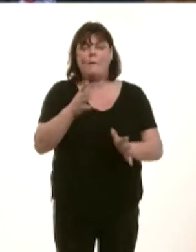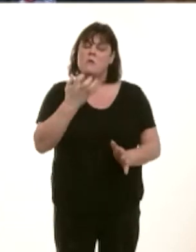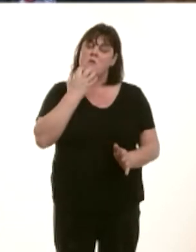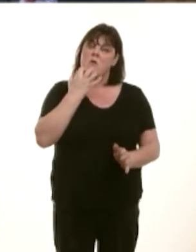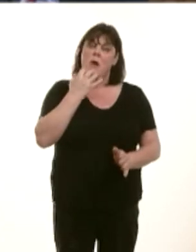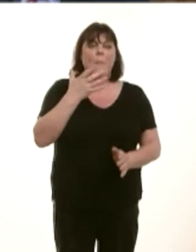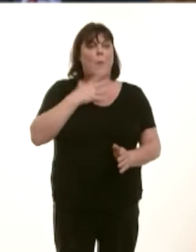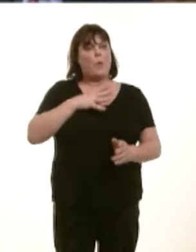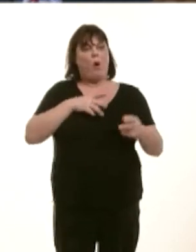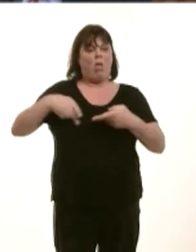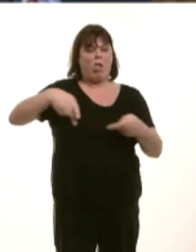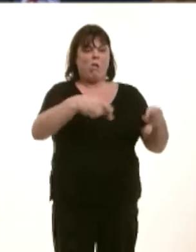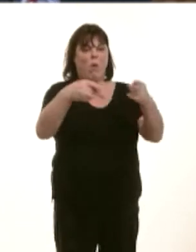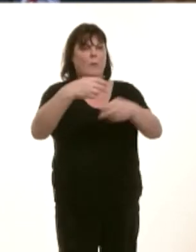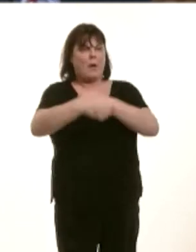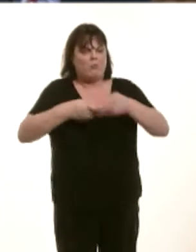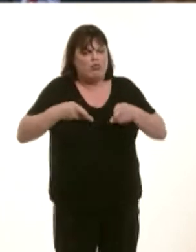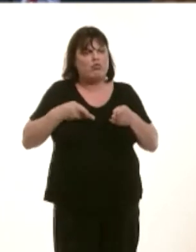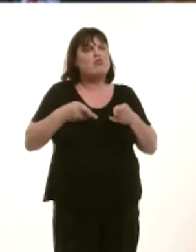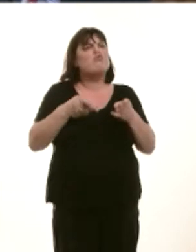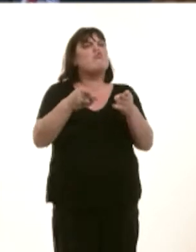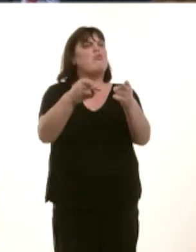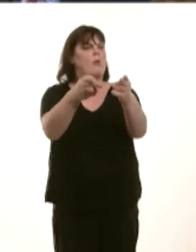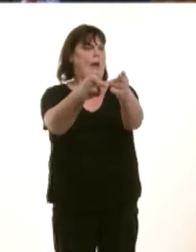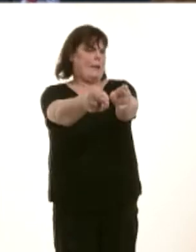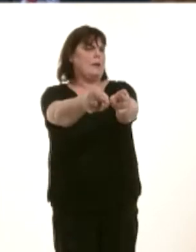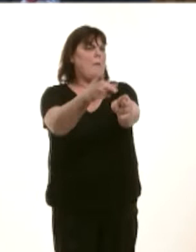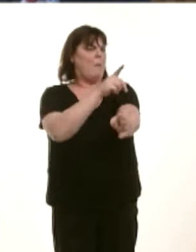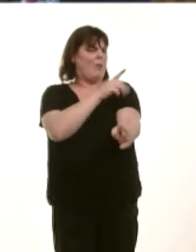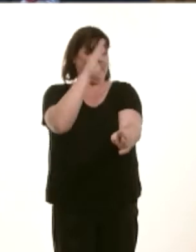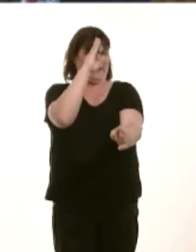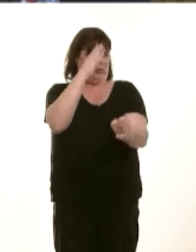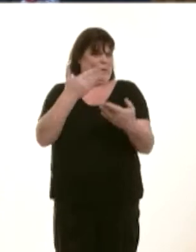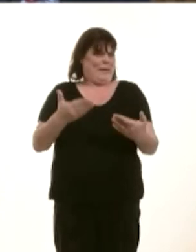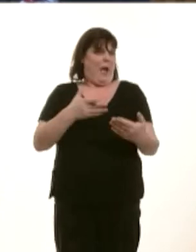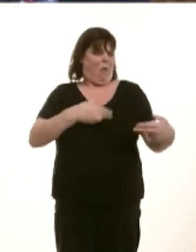far straighter than the fairly tricky bends that were there to begin with, and one that